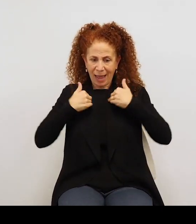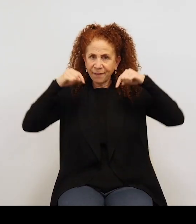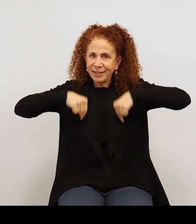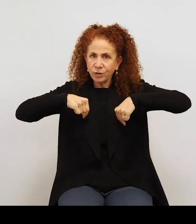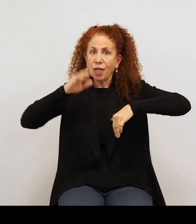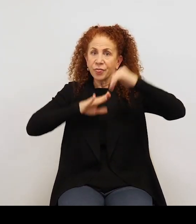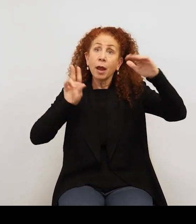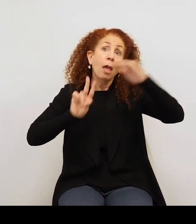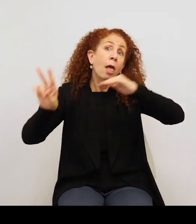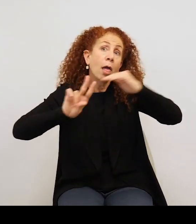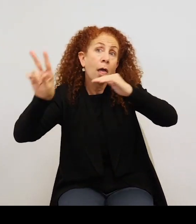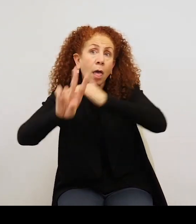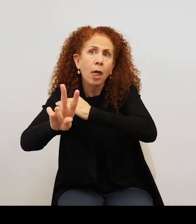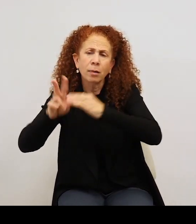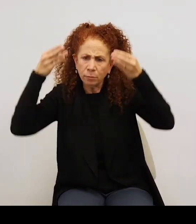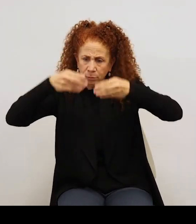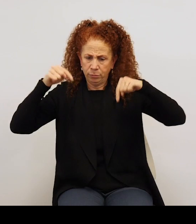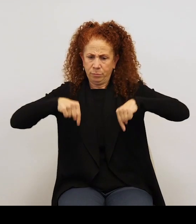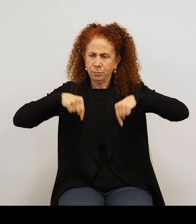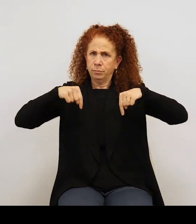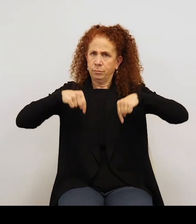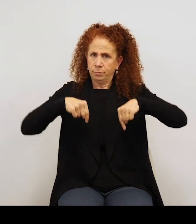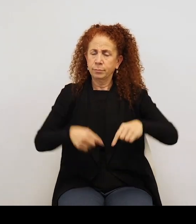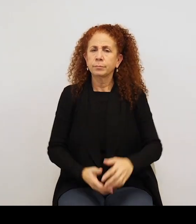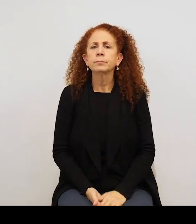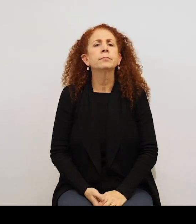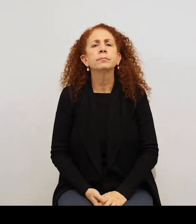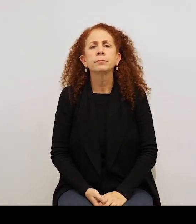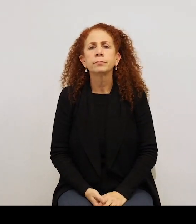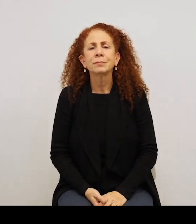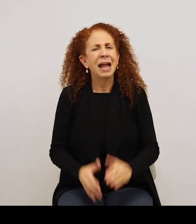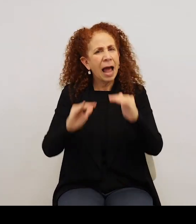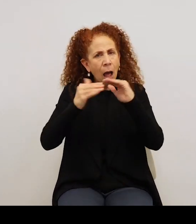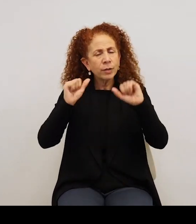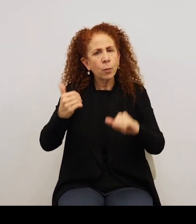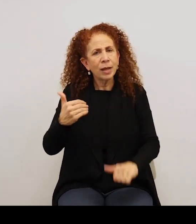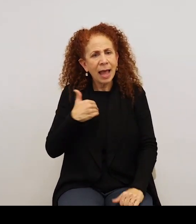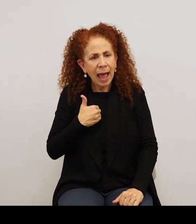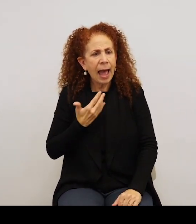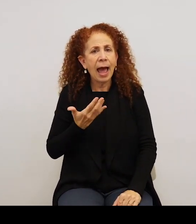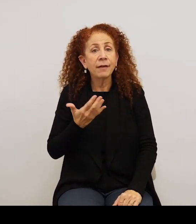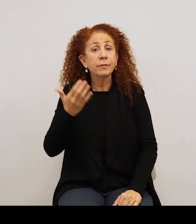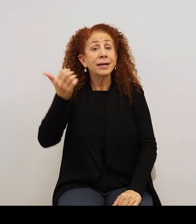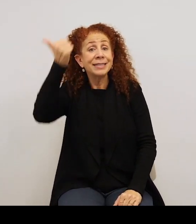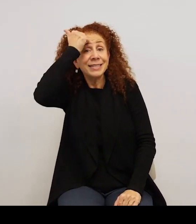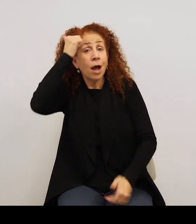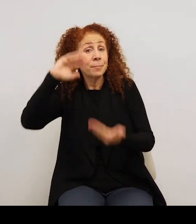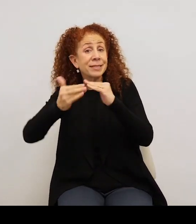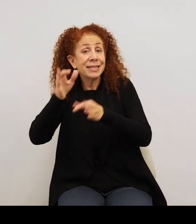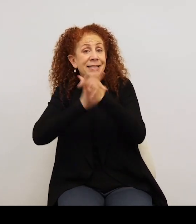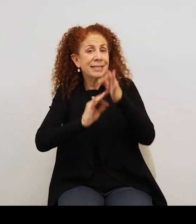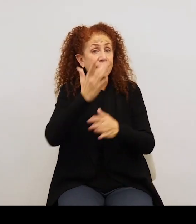striving towards something new? How can we have maybe the dumb city rather than the smart?